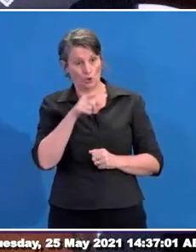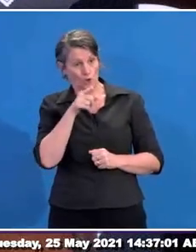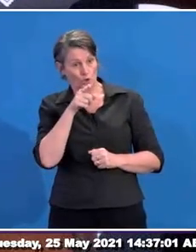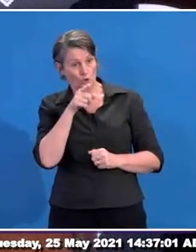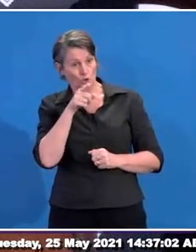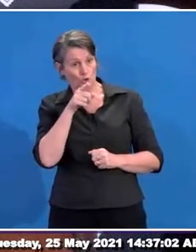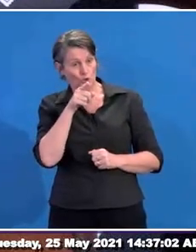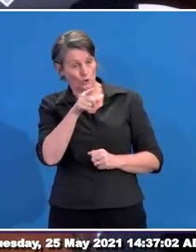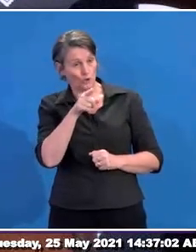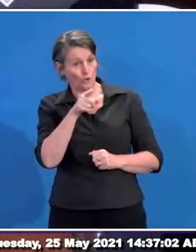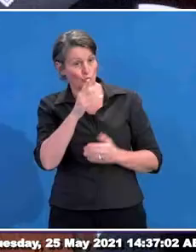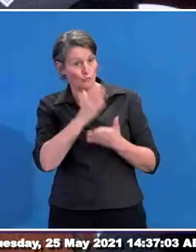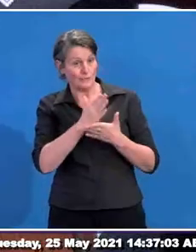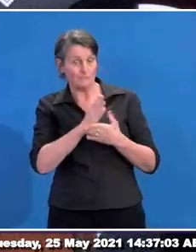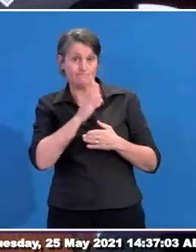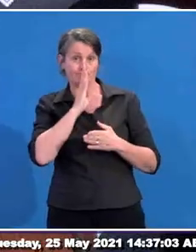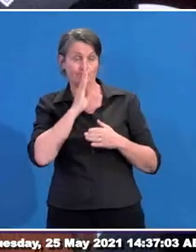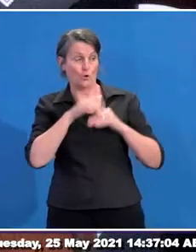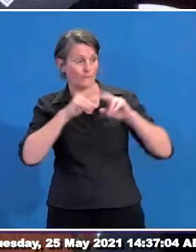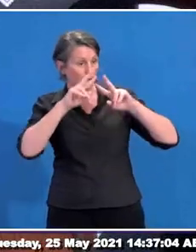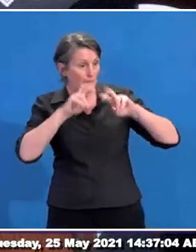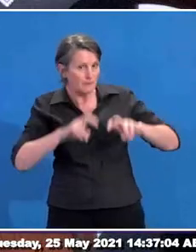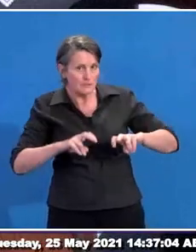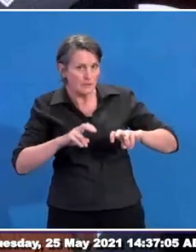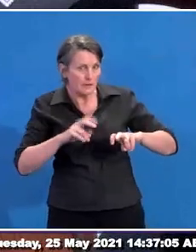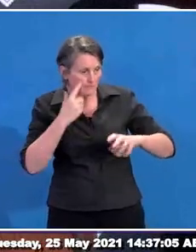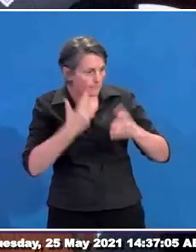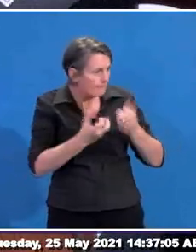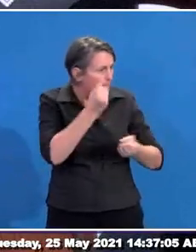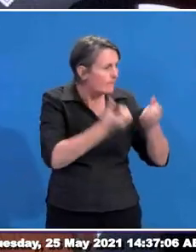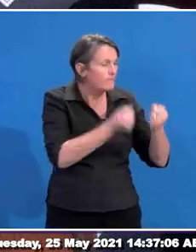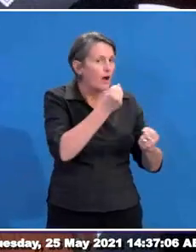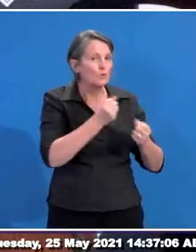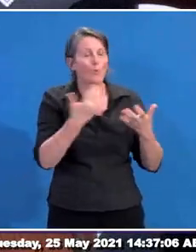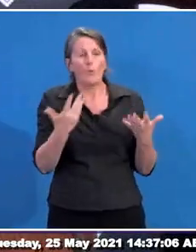investigations or is confidentiality something that will be part of your